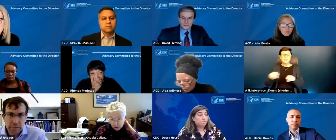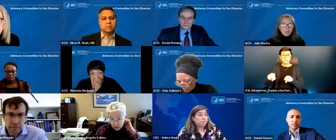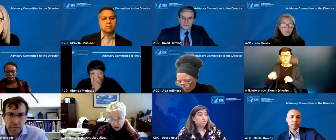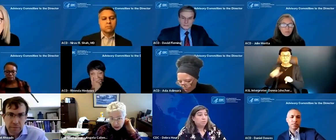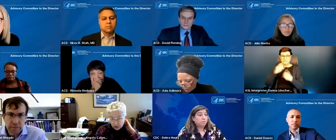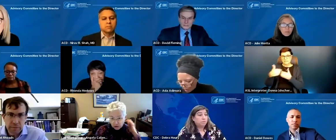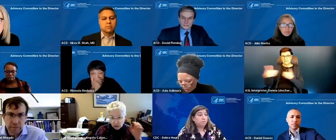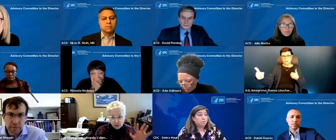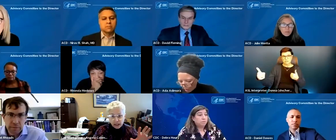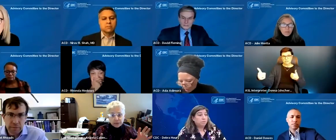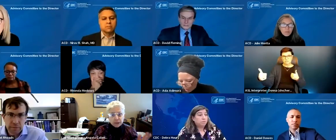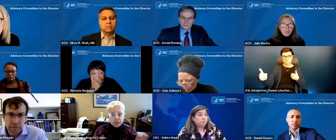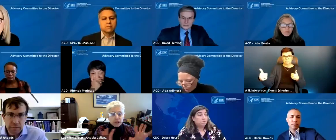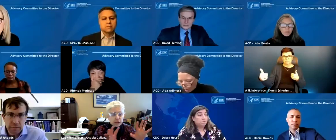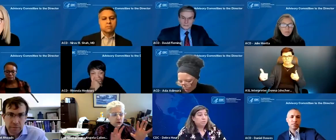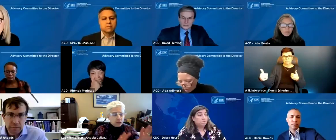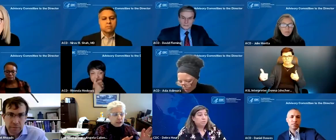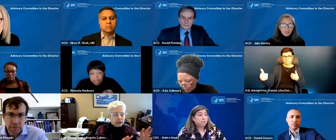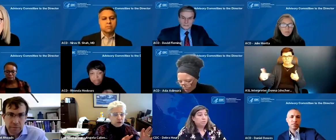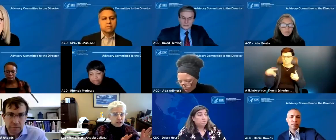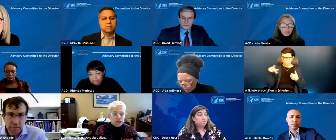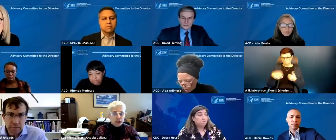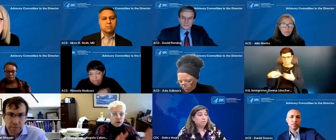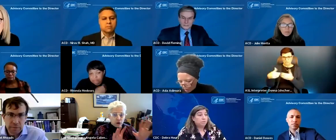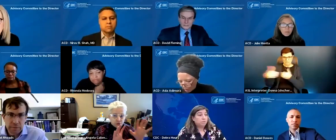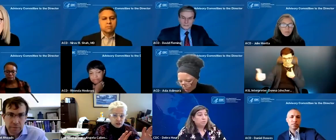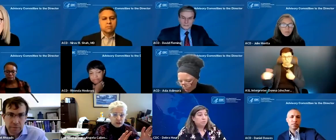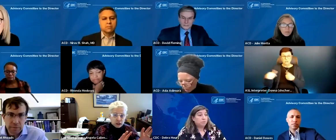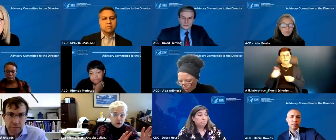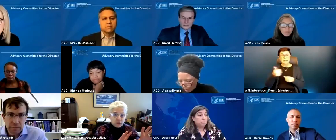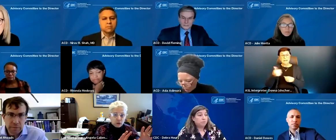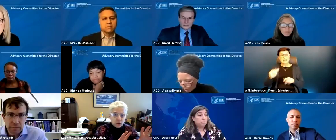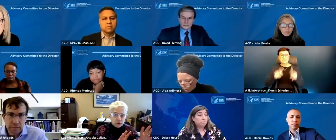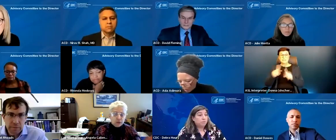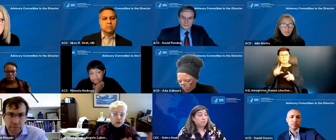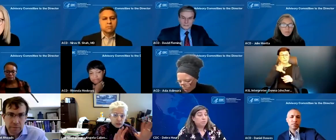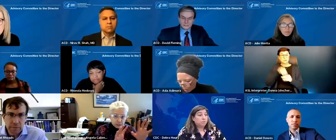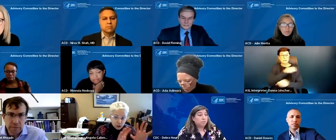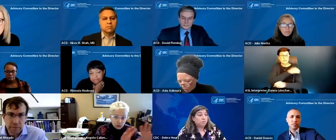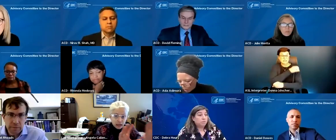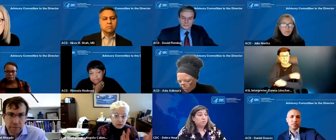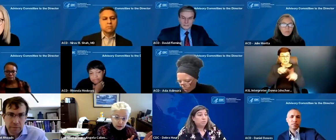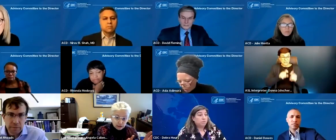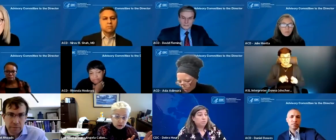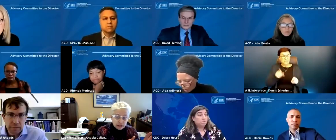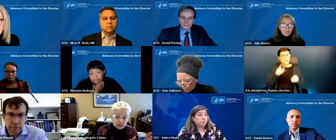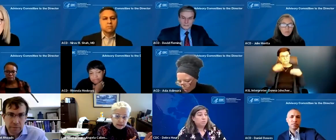so that people that are doing clinical testing are focusing on the quality program around clinical testing.